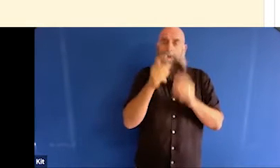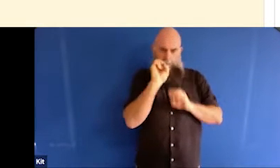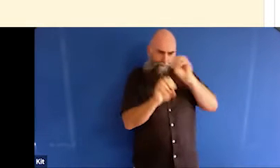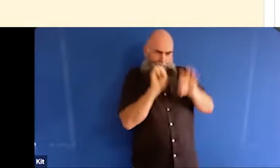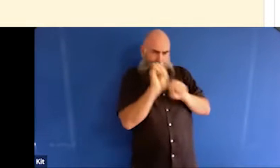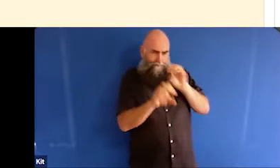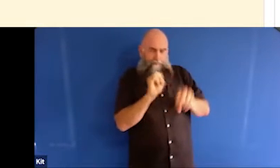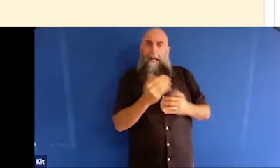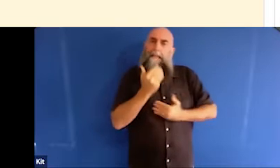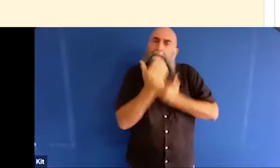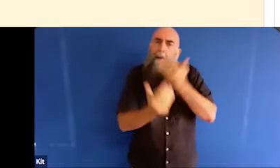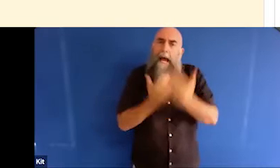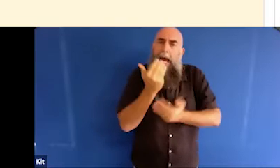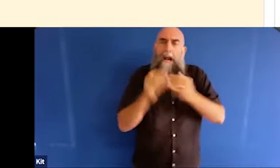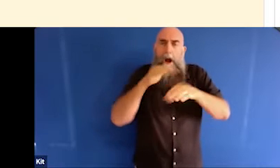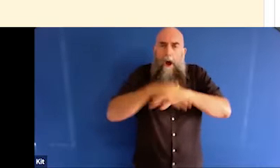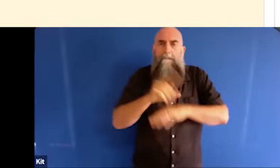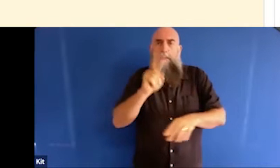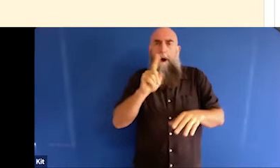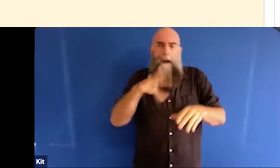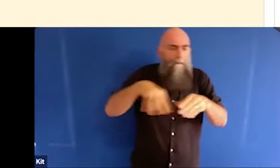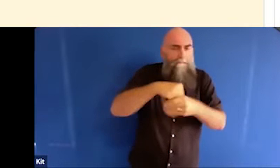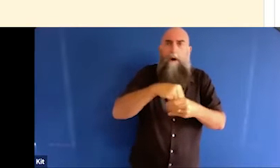activities that are going to take place which will be funded, essentially.